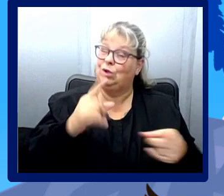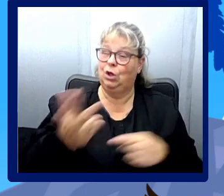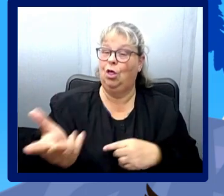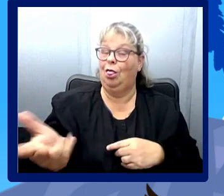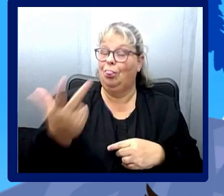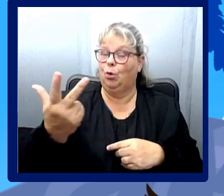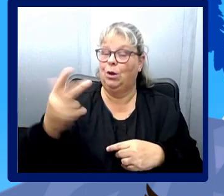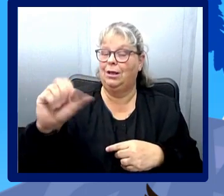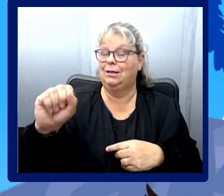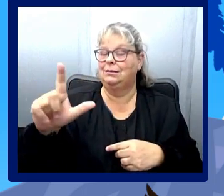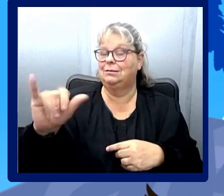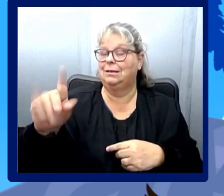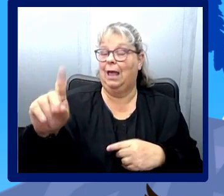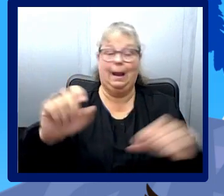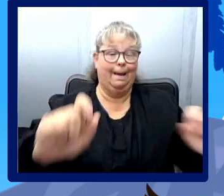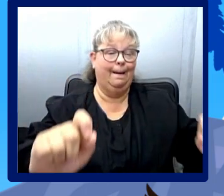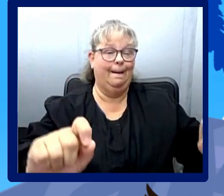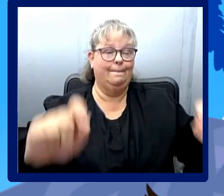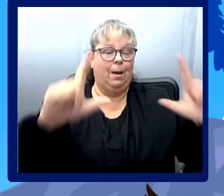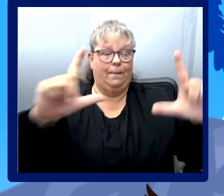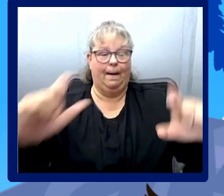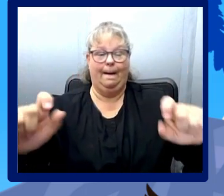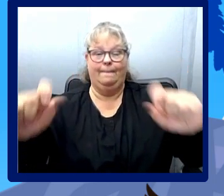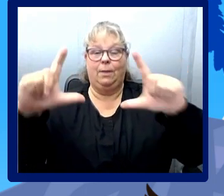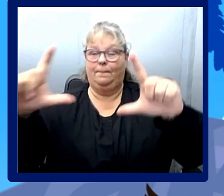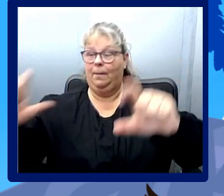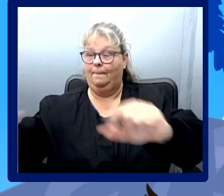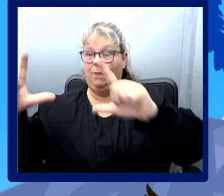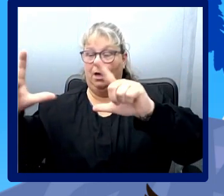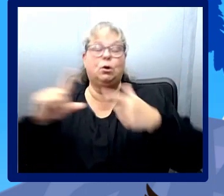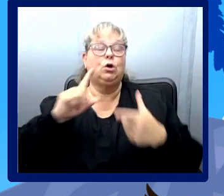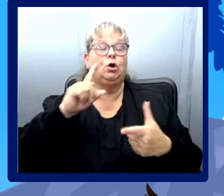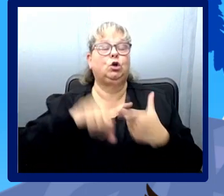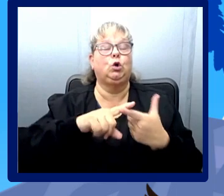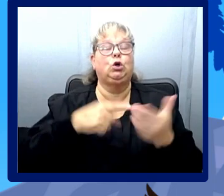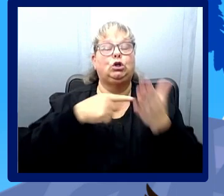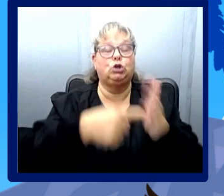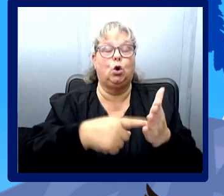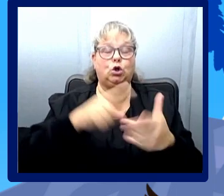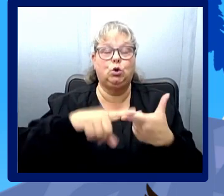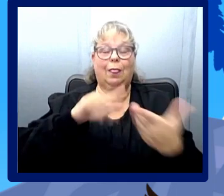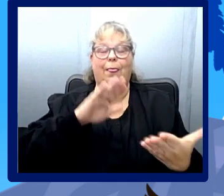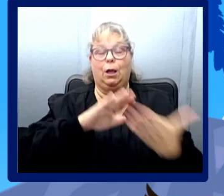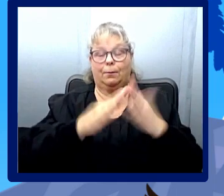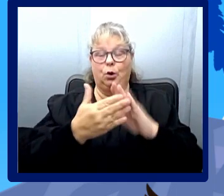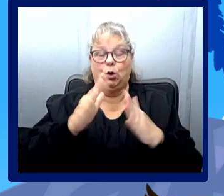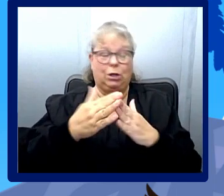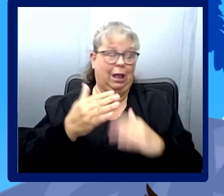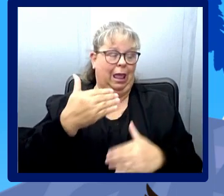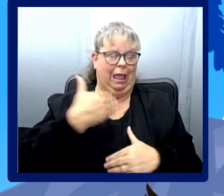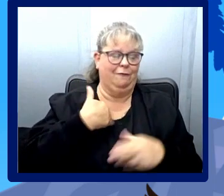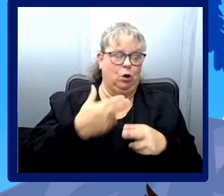For the Welcome Mat, we created the content using custom content types. Again, like I said, for the title